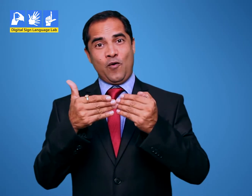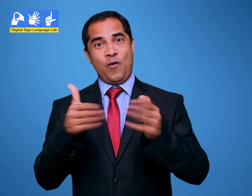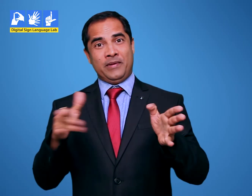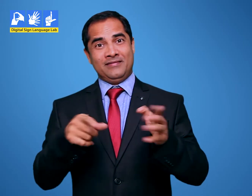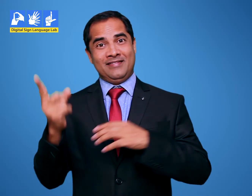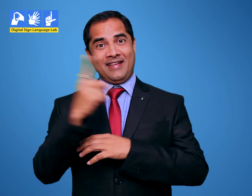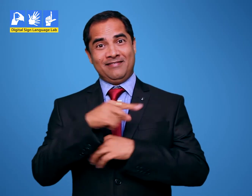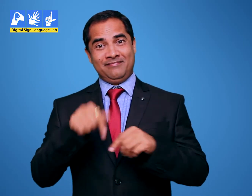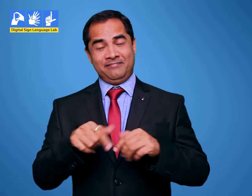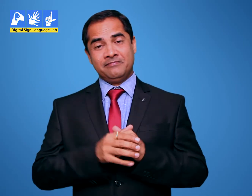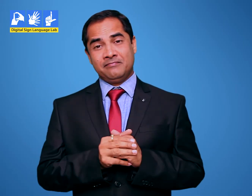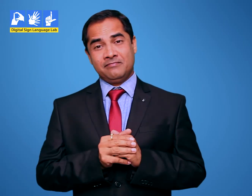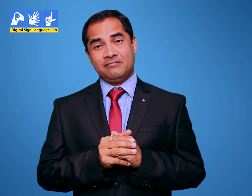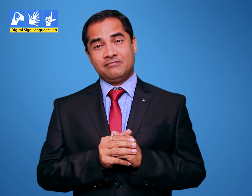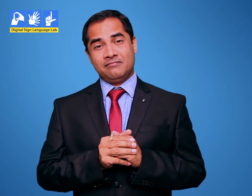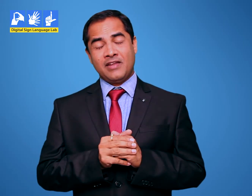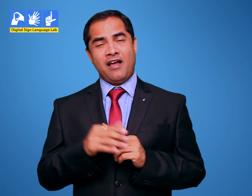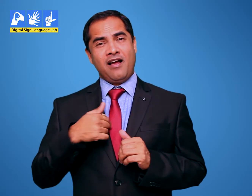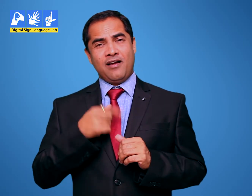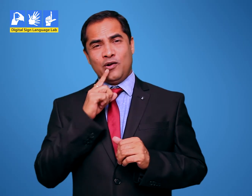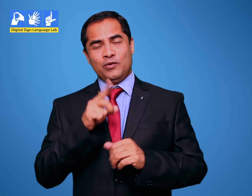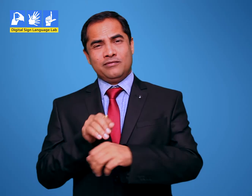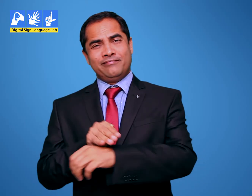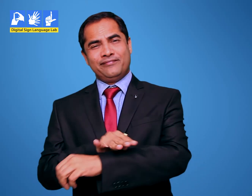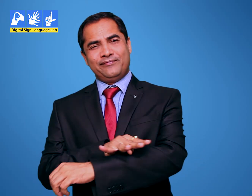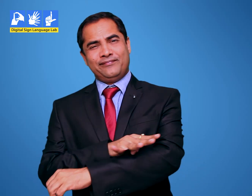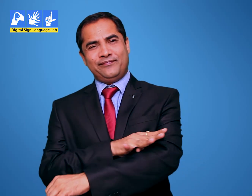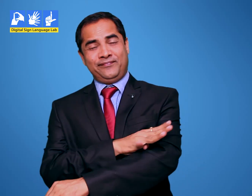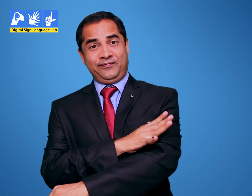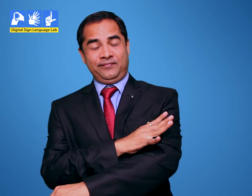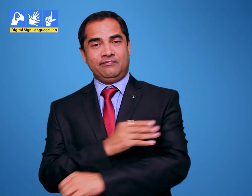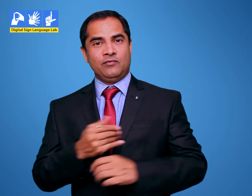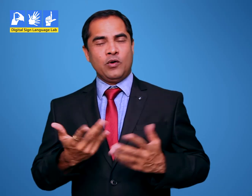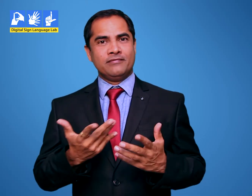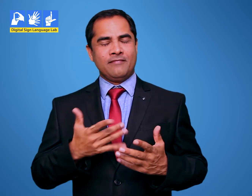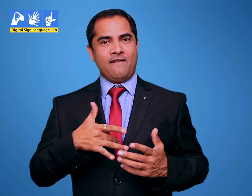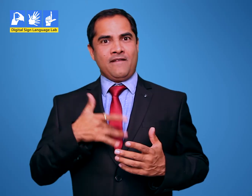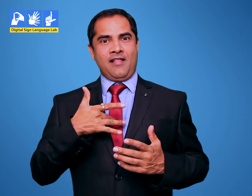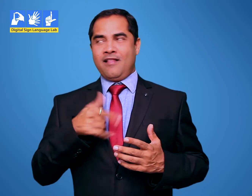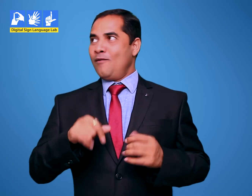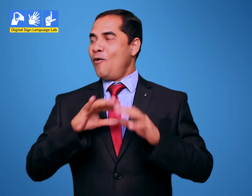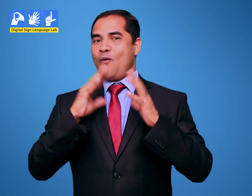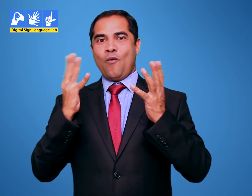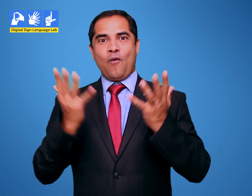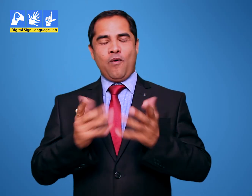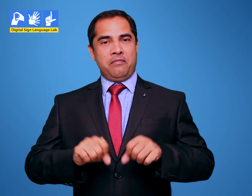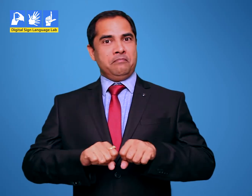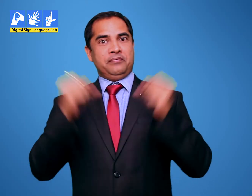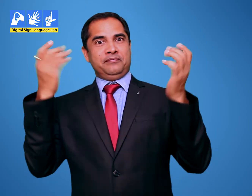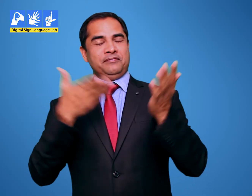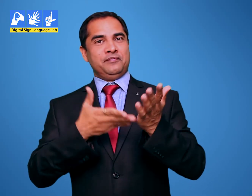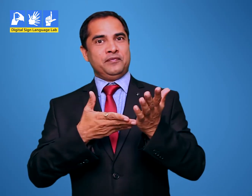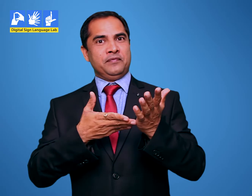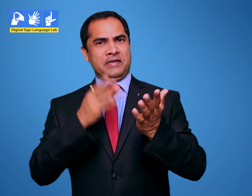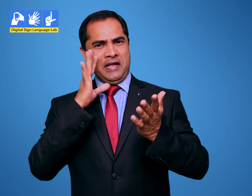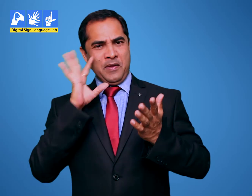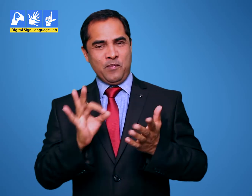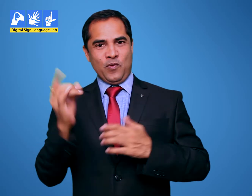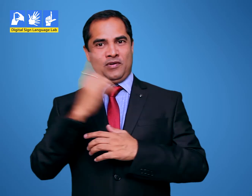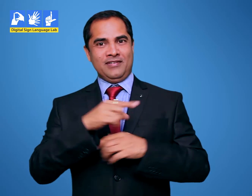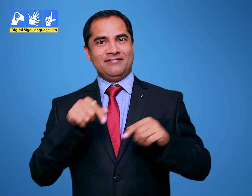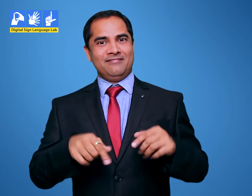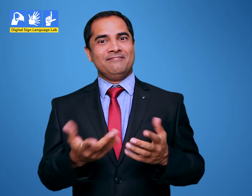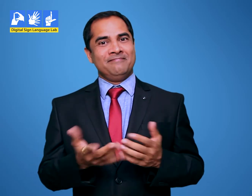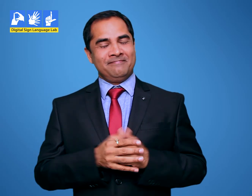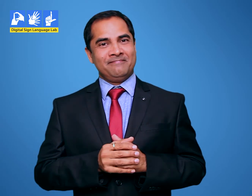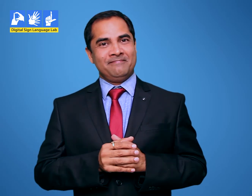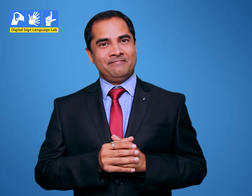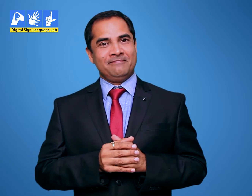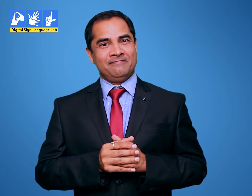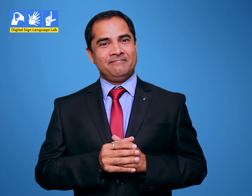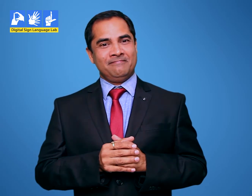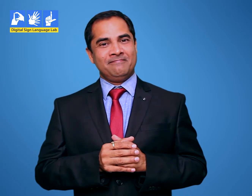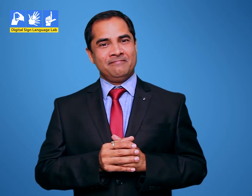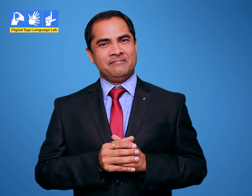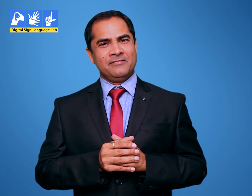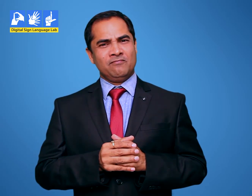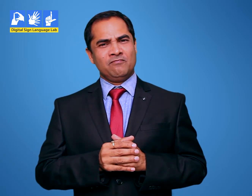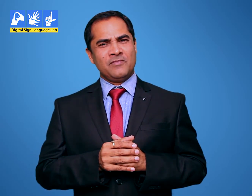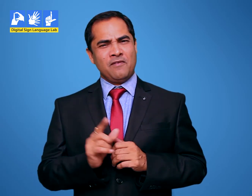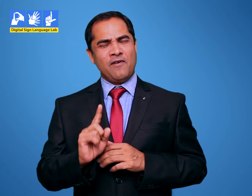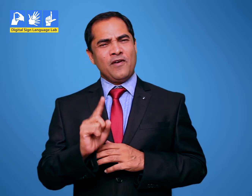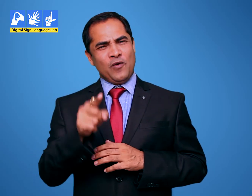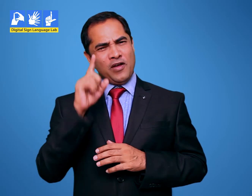On that day of inauguration, I was truly overwhelmed with a sense of history. In